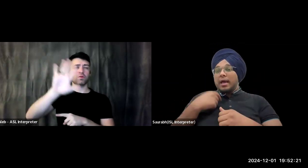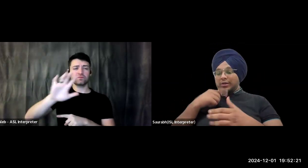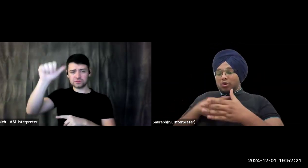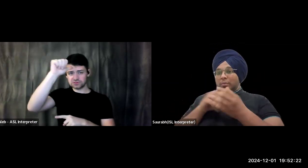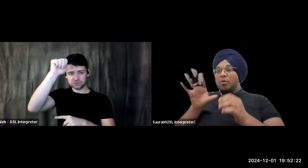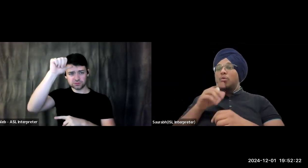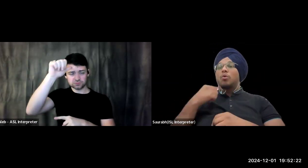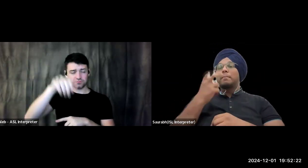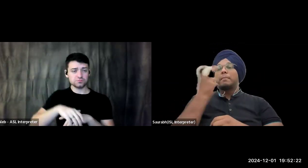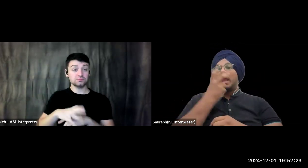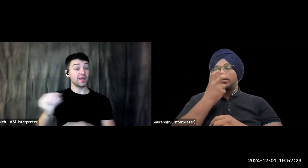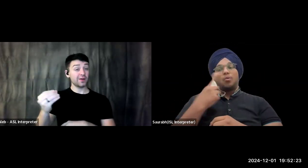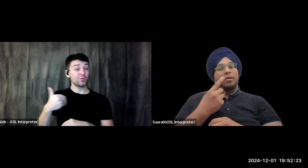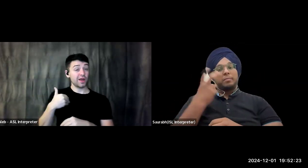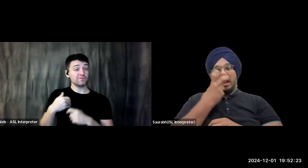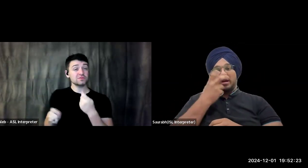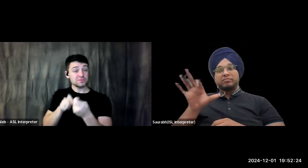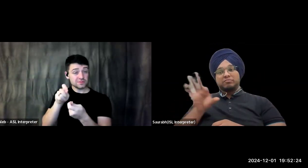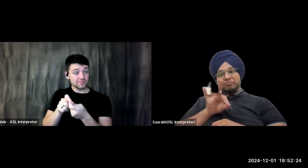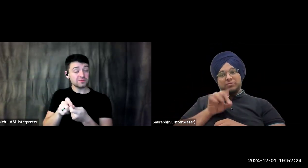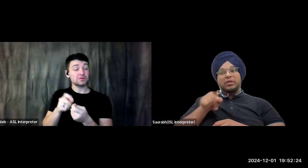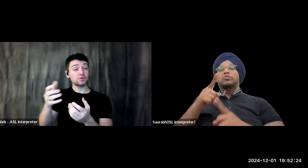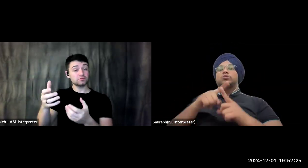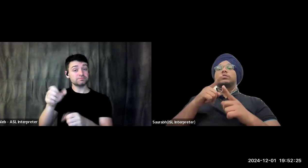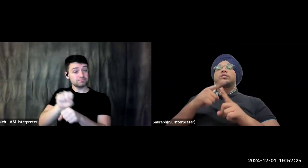for this training of Saarthi smart cane and other products.